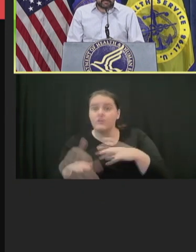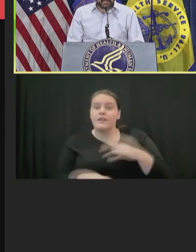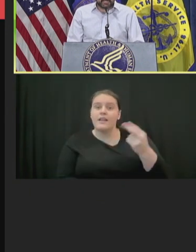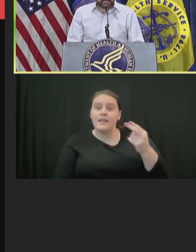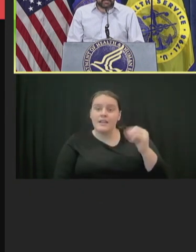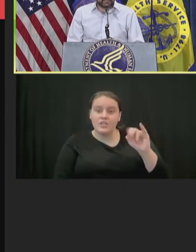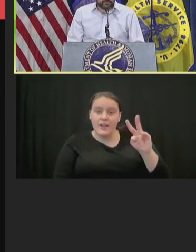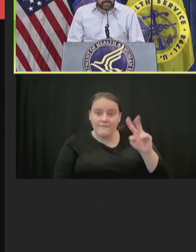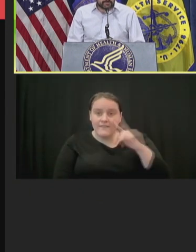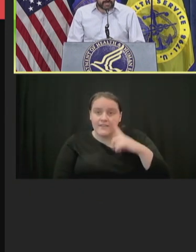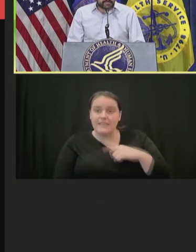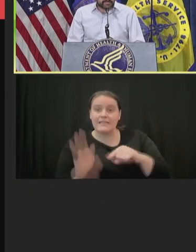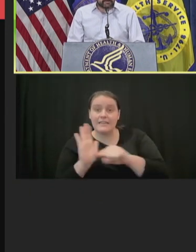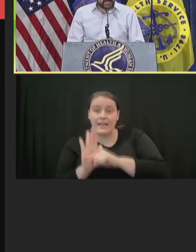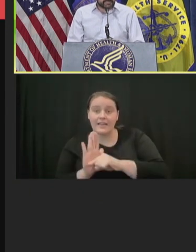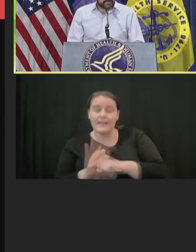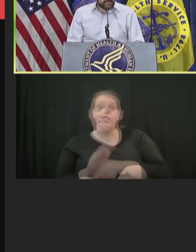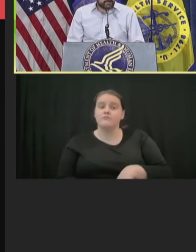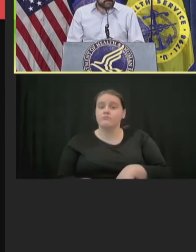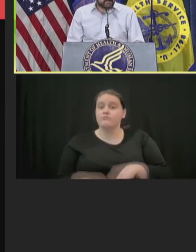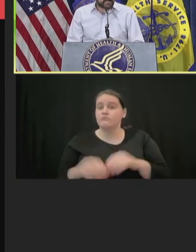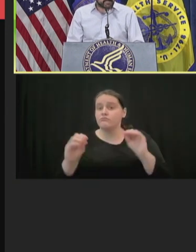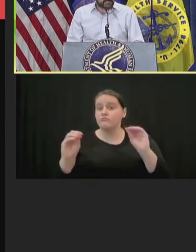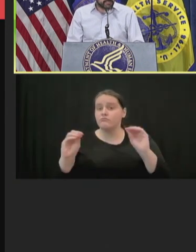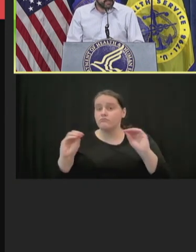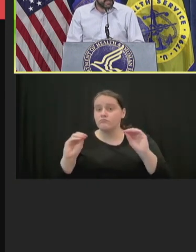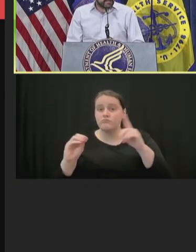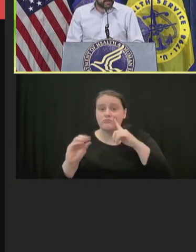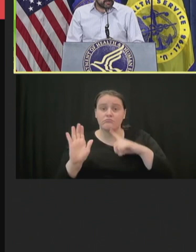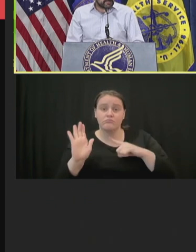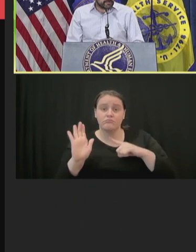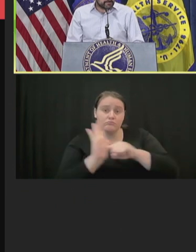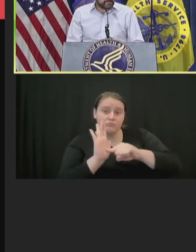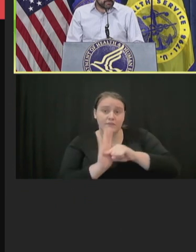meaning they don't have a positive test for TB infection. And about 1,000 people living